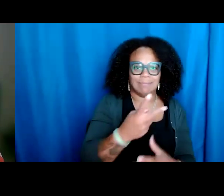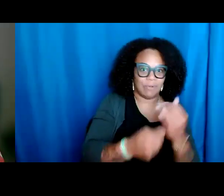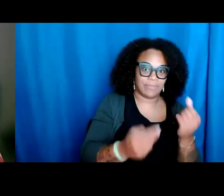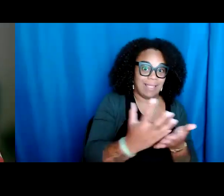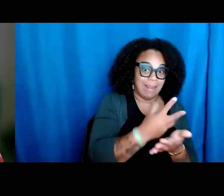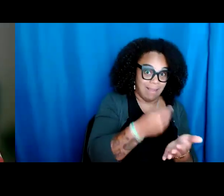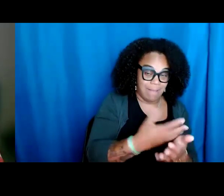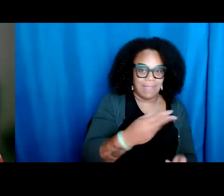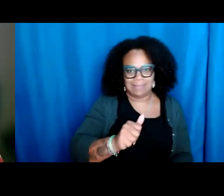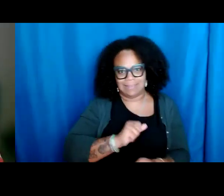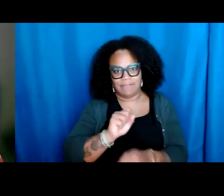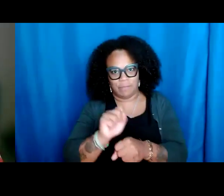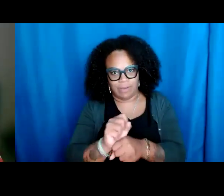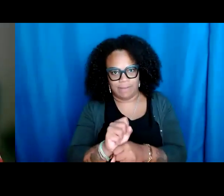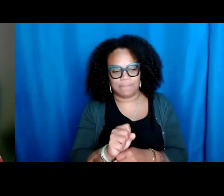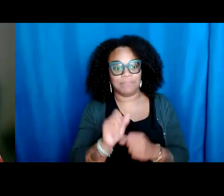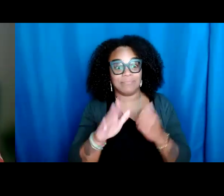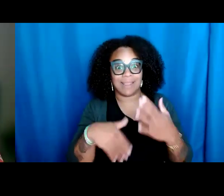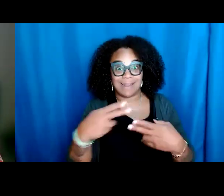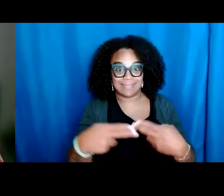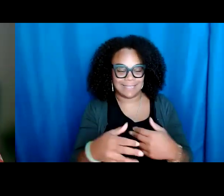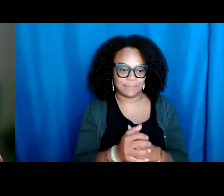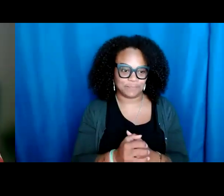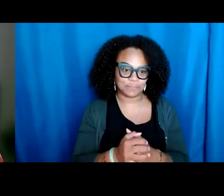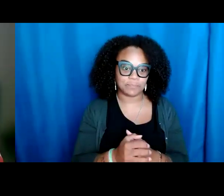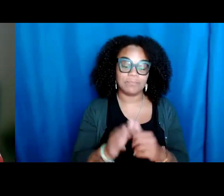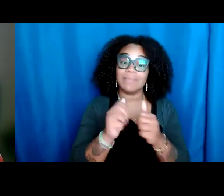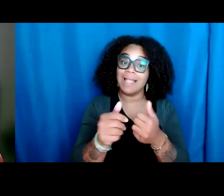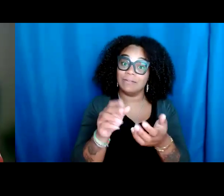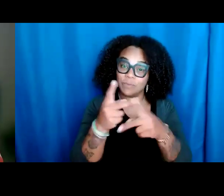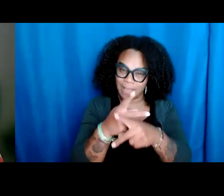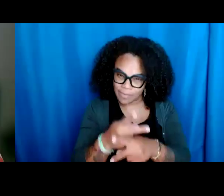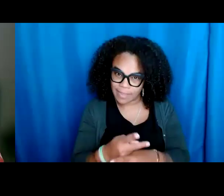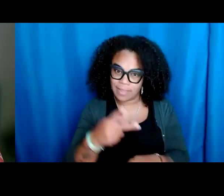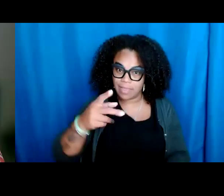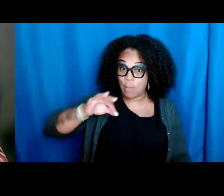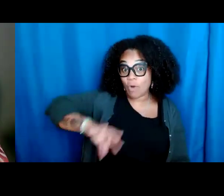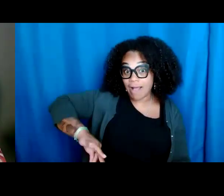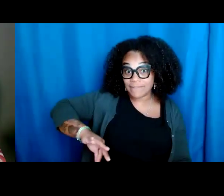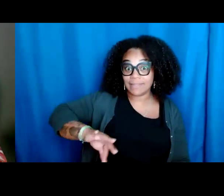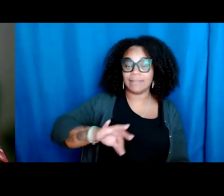So, in order to calculate your profit, you will use either your revenue,